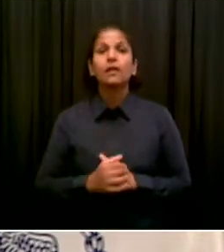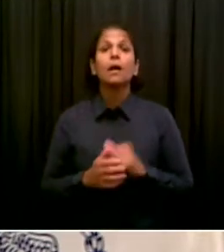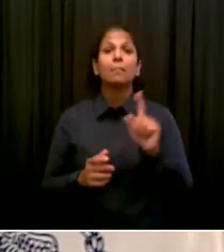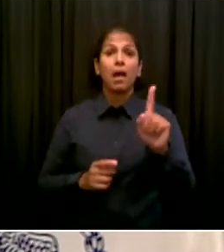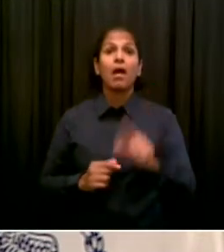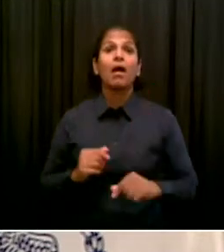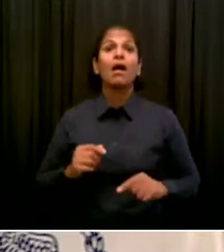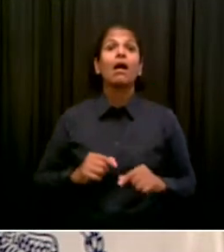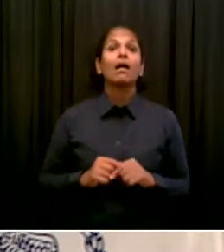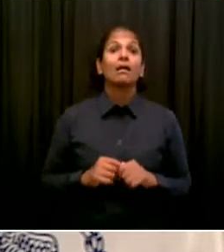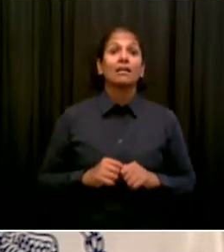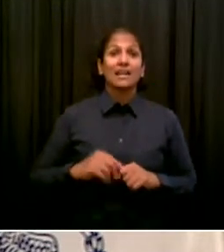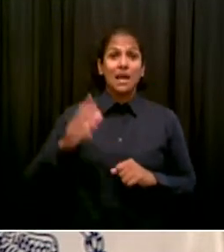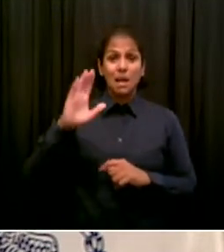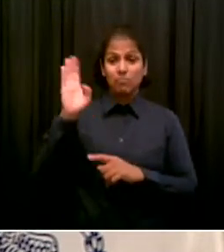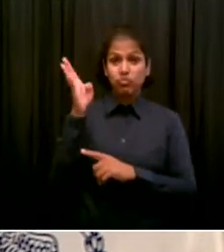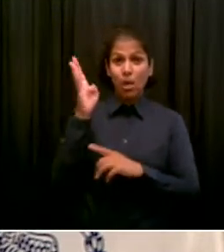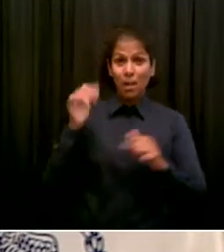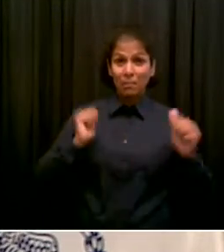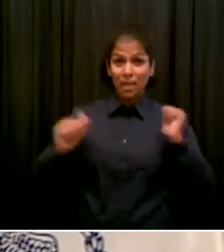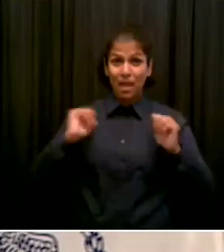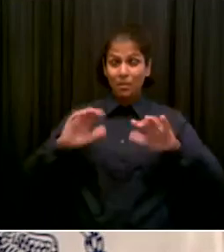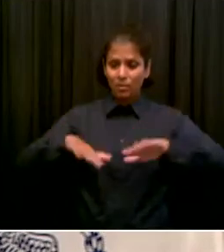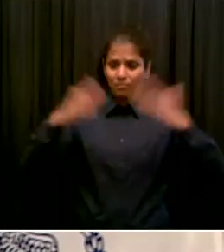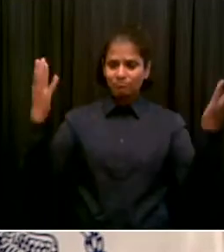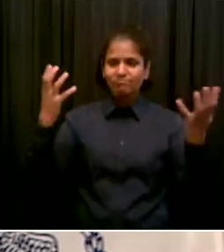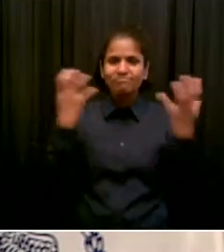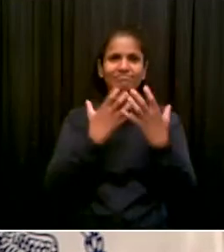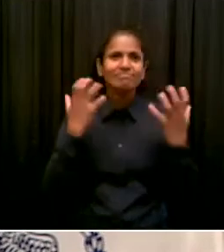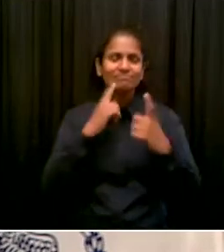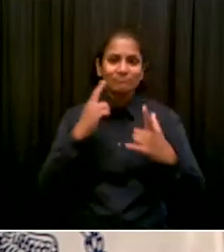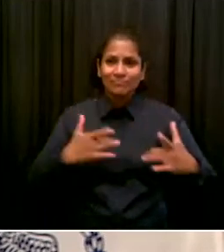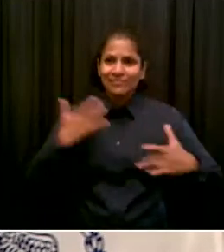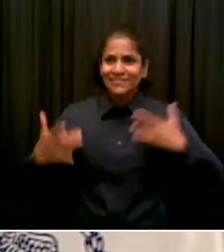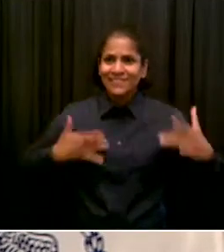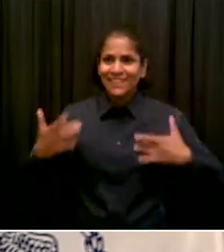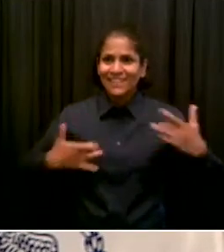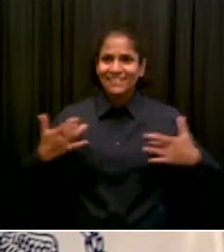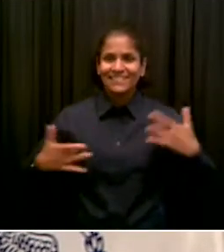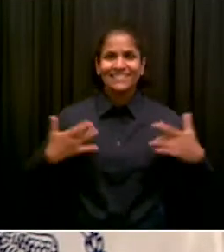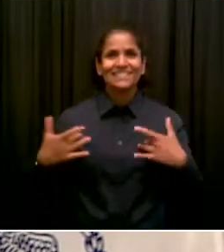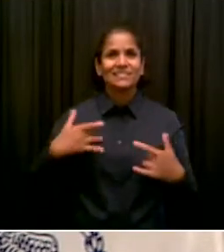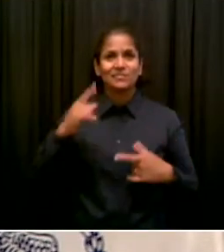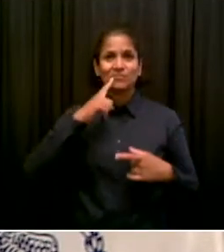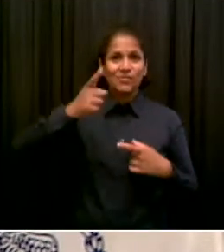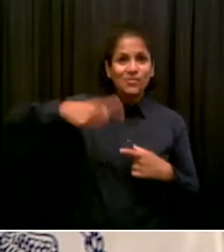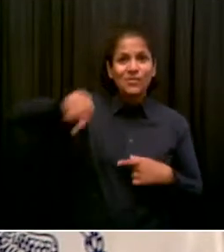PROECJTING ABOUT TOURISTS COMING BACK TO BROADWAY. I'LL TELYL OUI, T IS INCREDIBLY